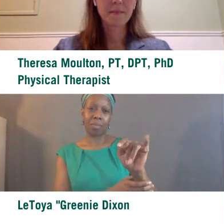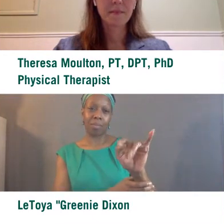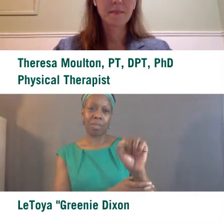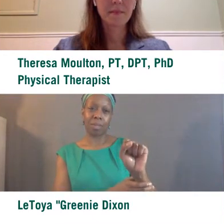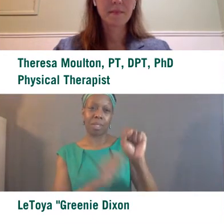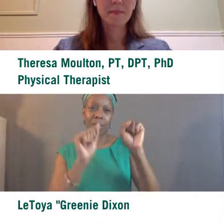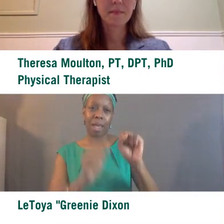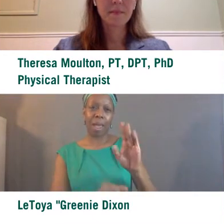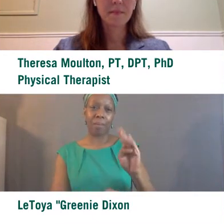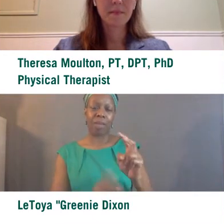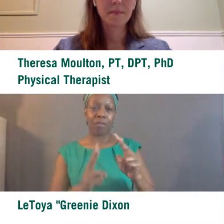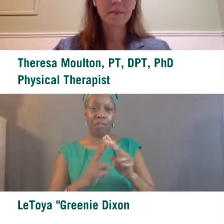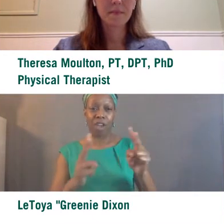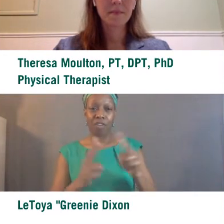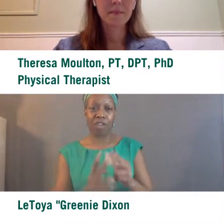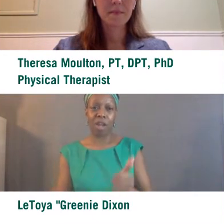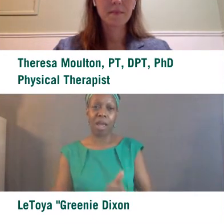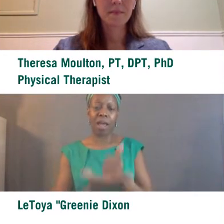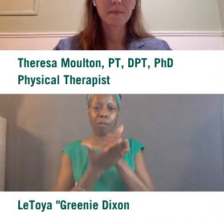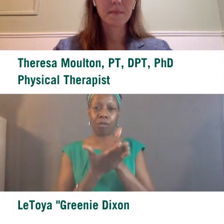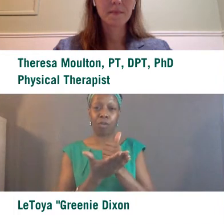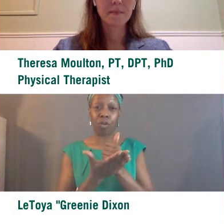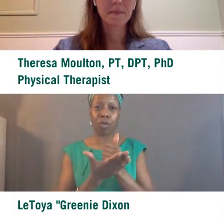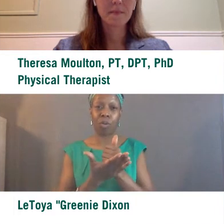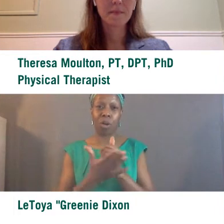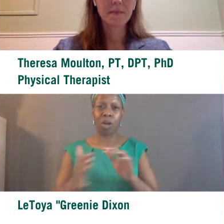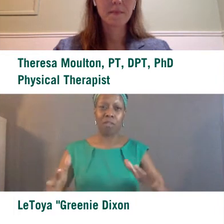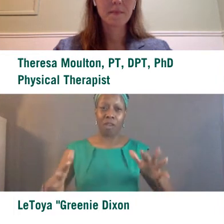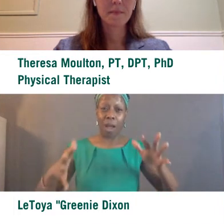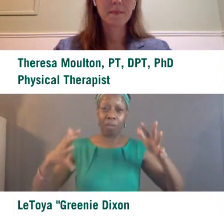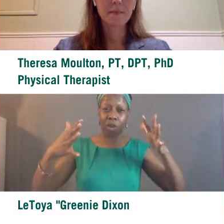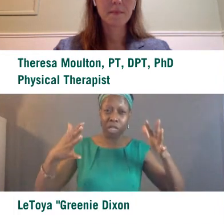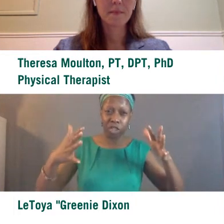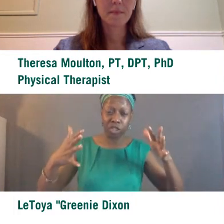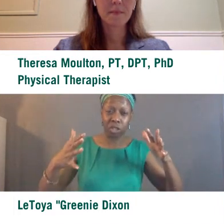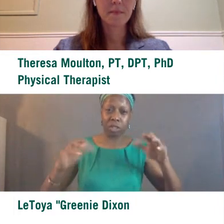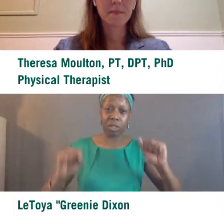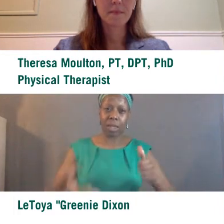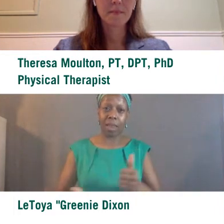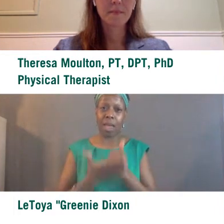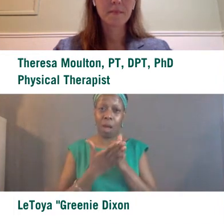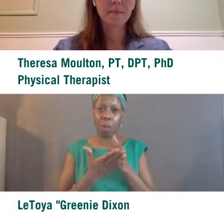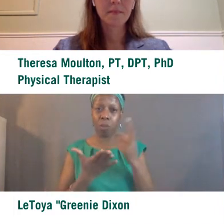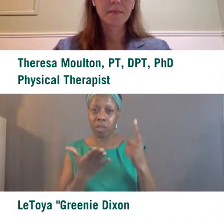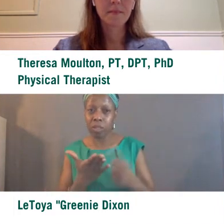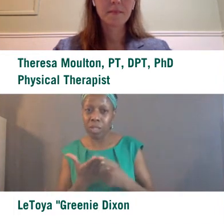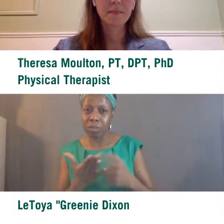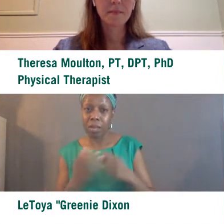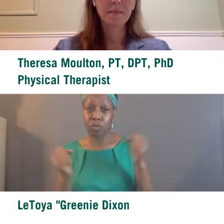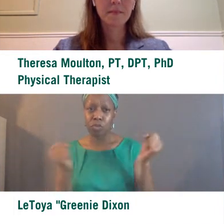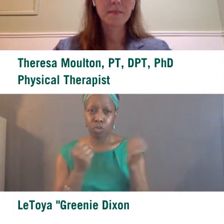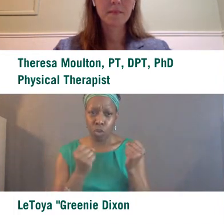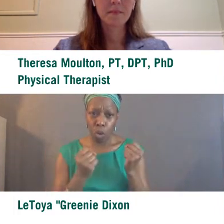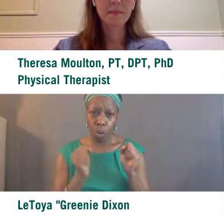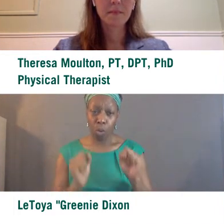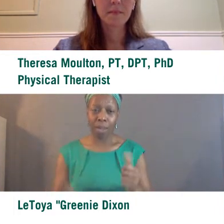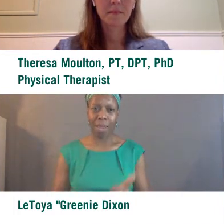Sometimes cold will help muscle tone. There are a lot of oral medications to consider